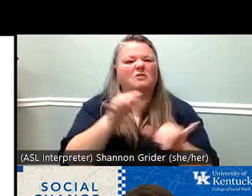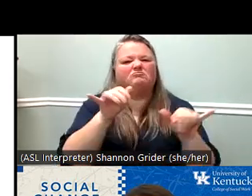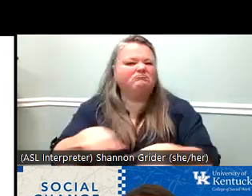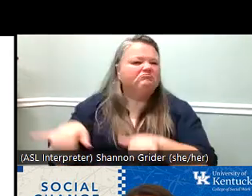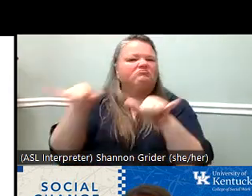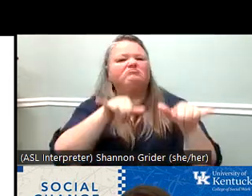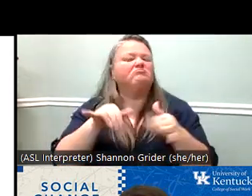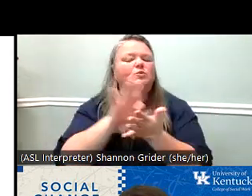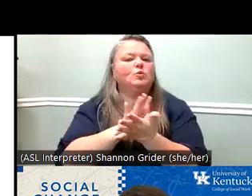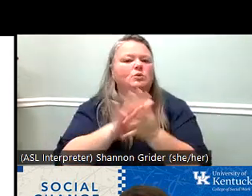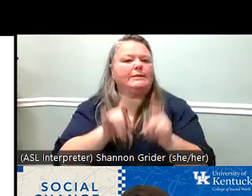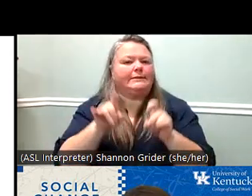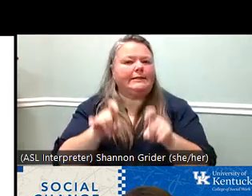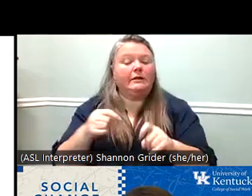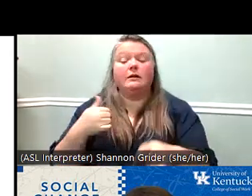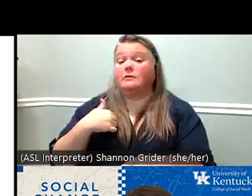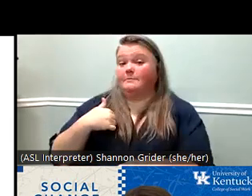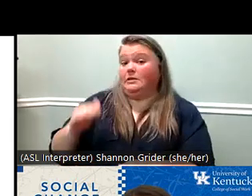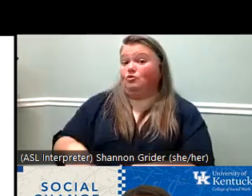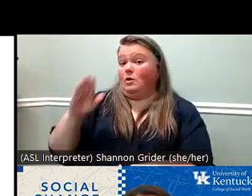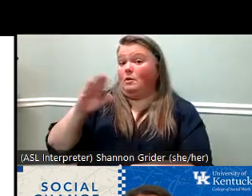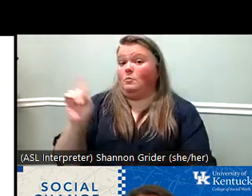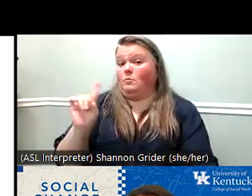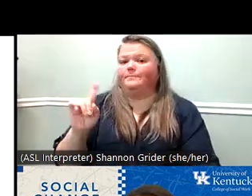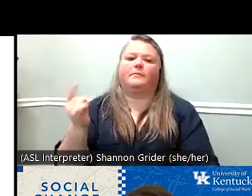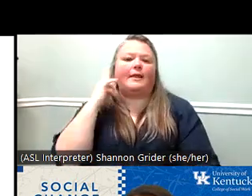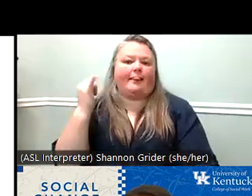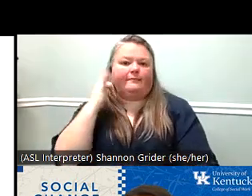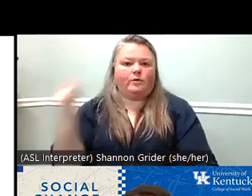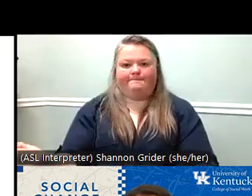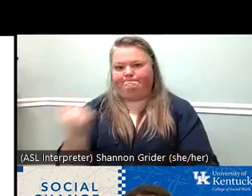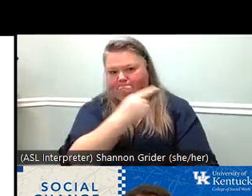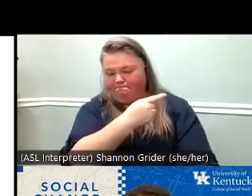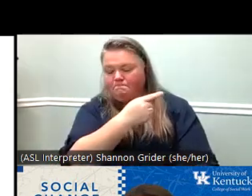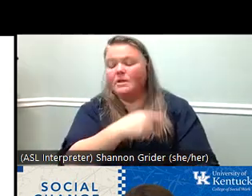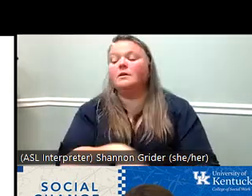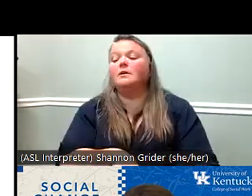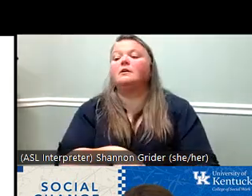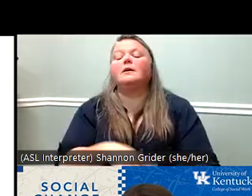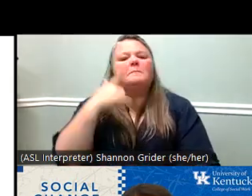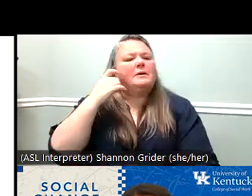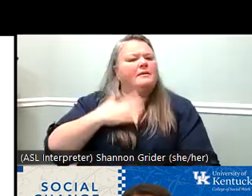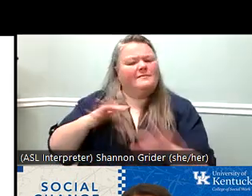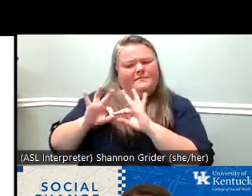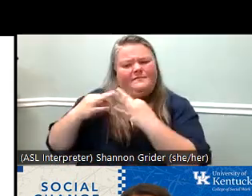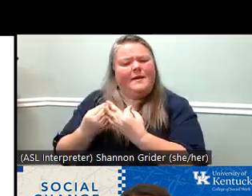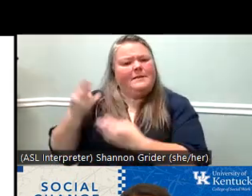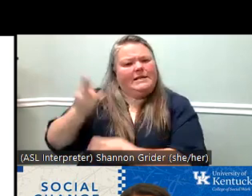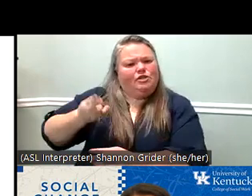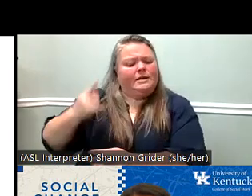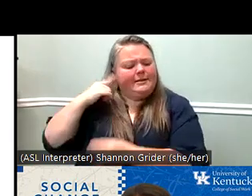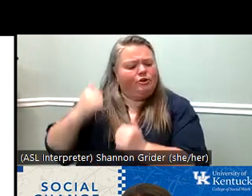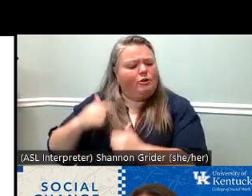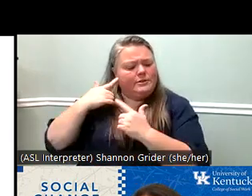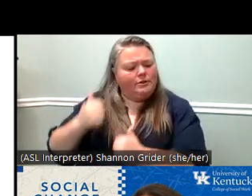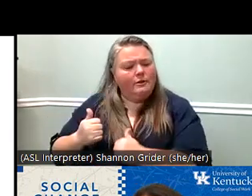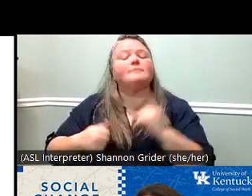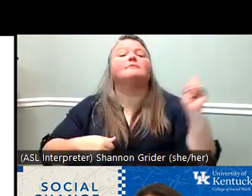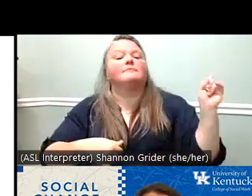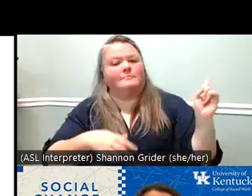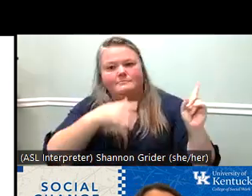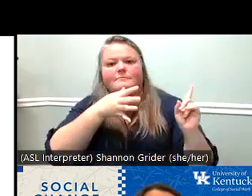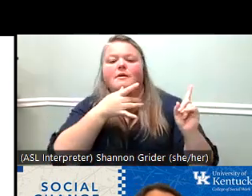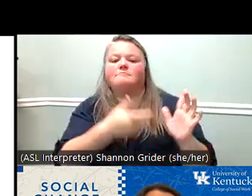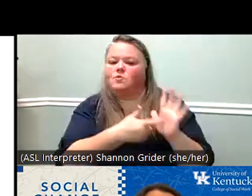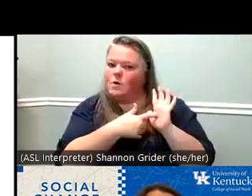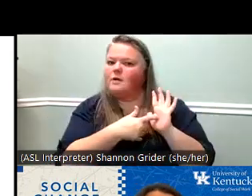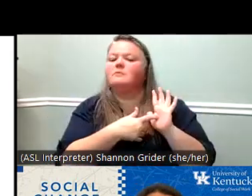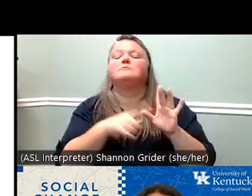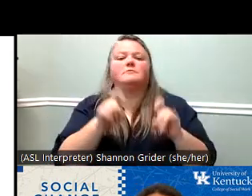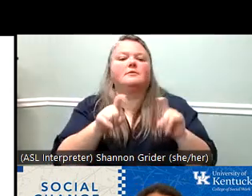HISTORY WITH HEARING LOSS. AT THE AGE OF 4 I WAS DIAGNOSED WITH GENETIC NERVE DEAFNESS, MY MOTHER REQUIRED THE SCHOOL DISTRICT TO TEST ME. SO THIS WAS BEFORE